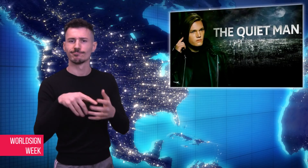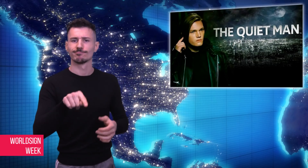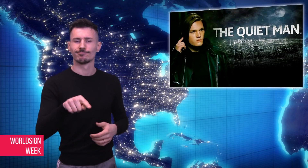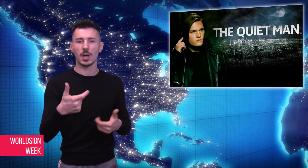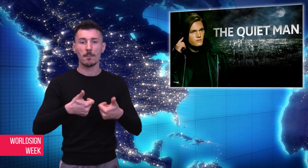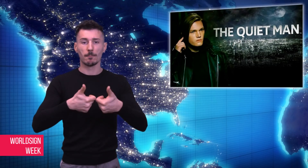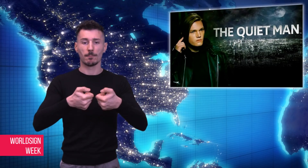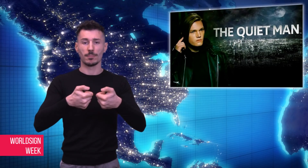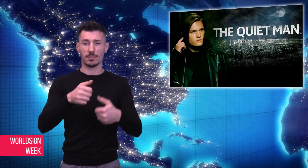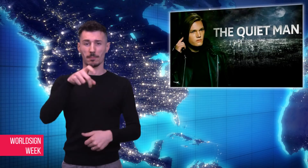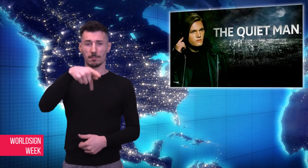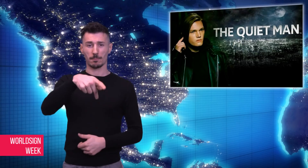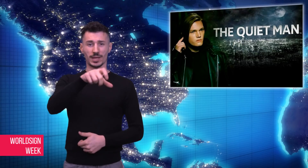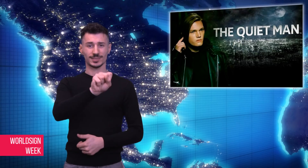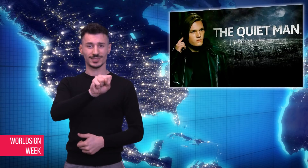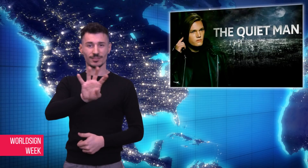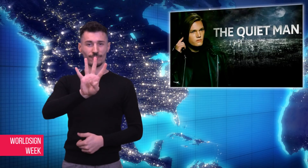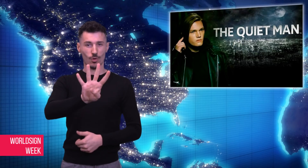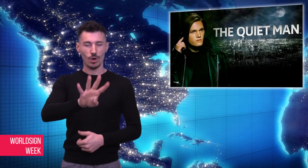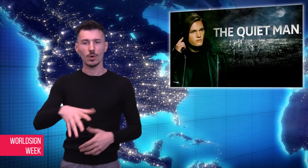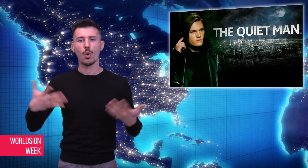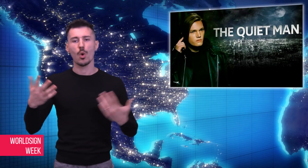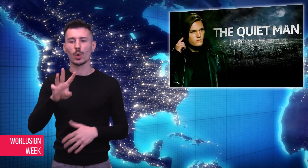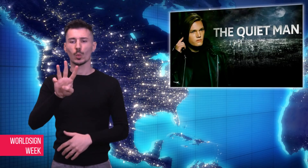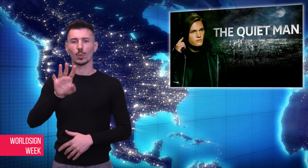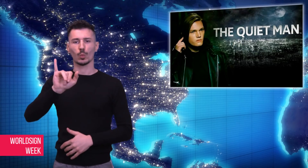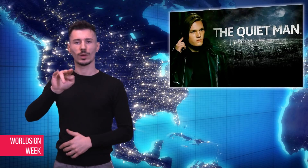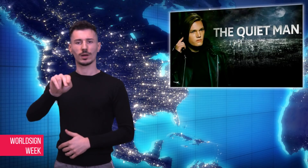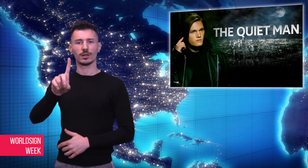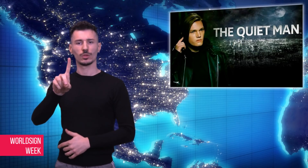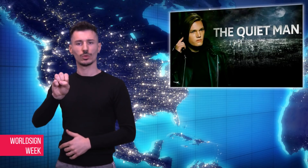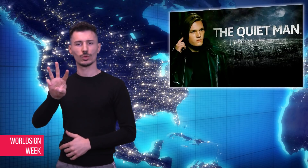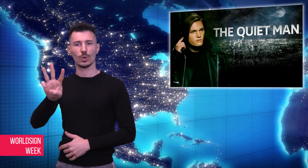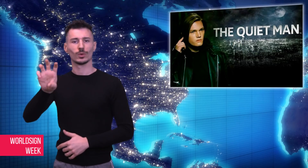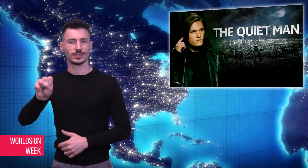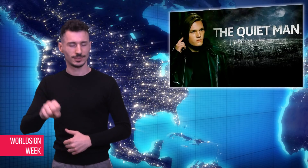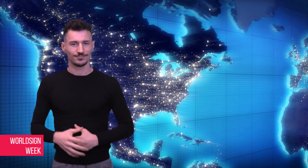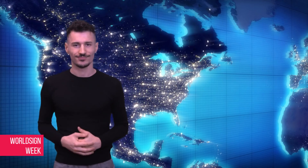two video-game platforms, PlayStation 4 and Windows.